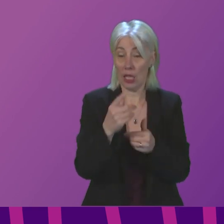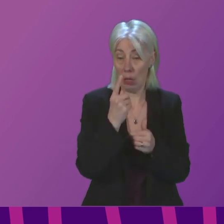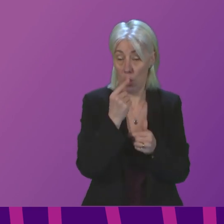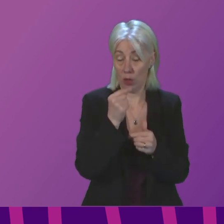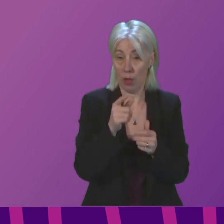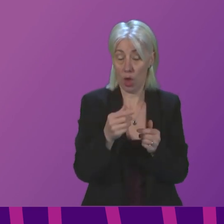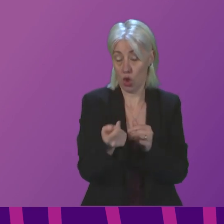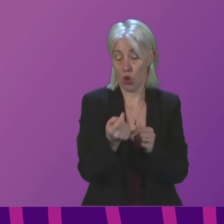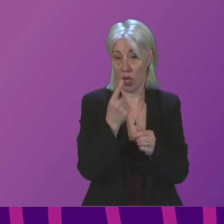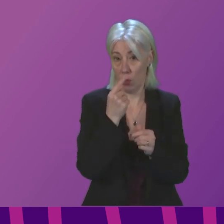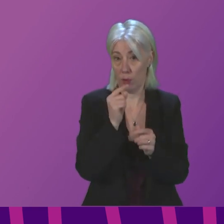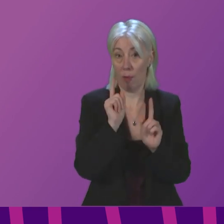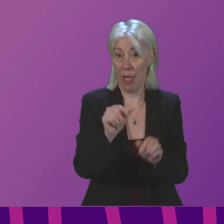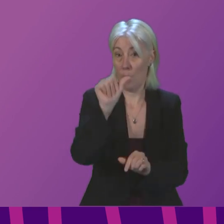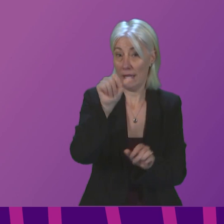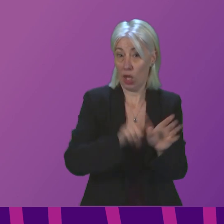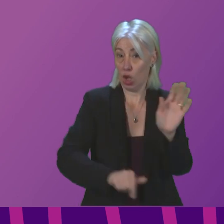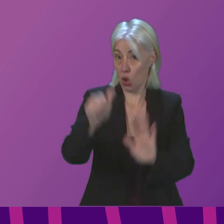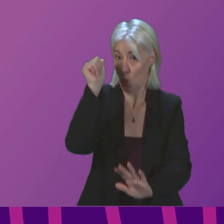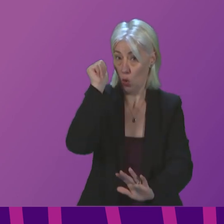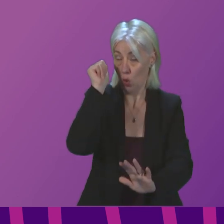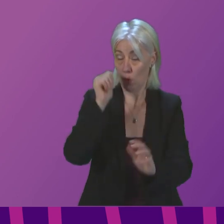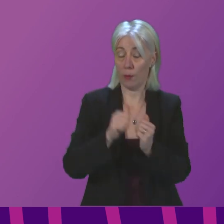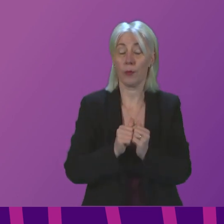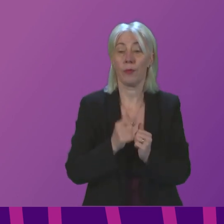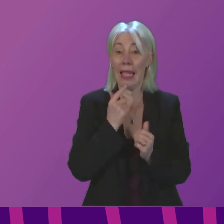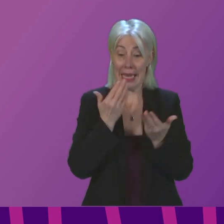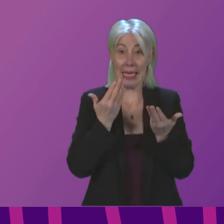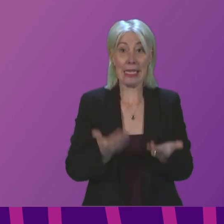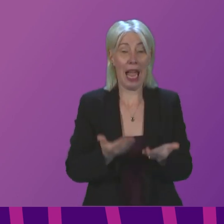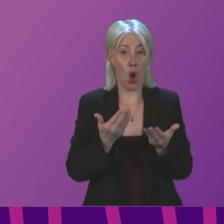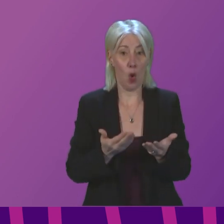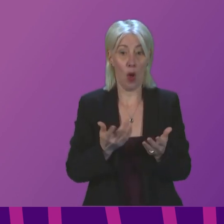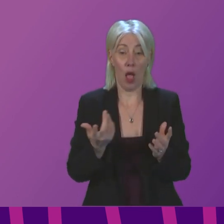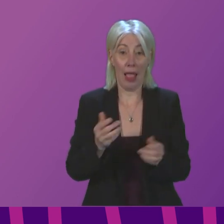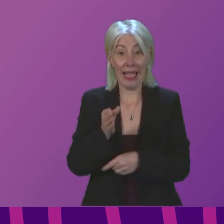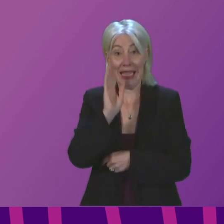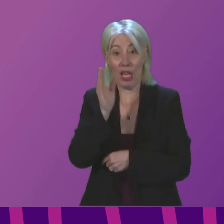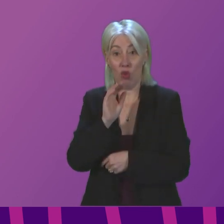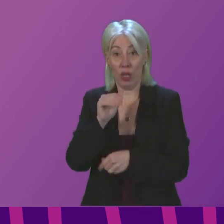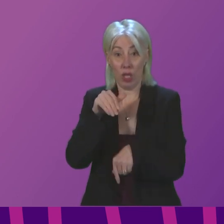That was six years ago, yet now, far from keeping dangerous criminals off our streets,